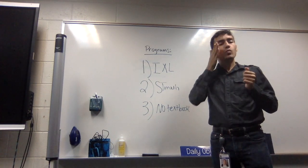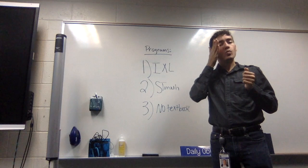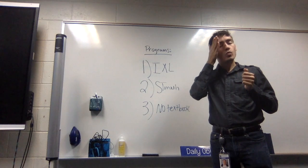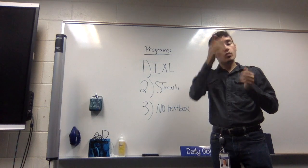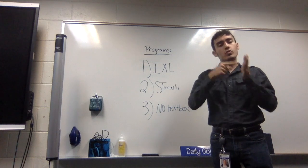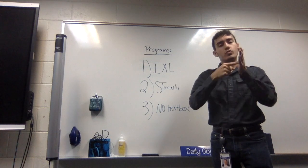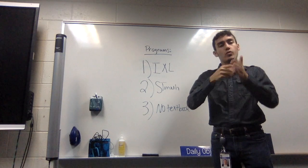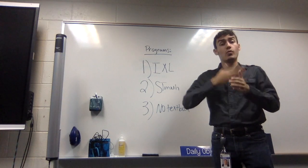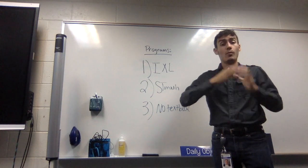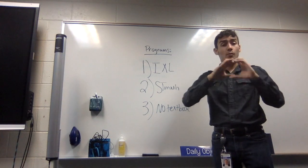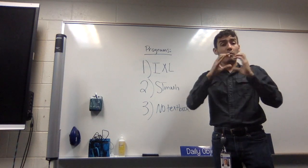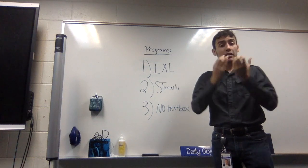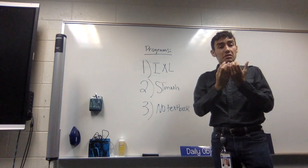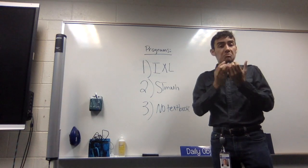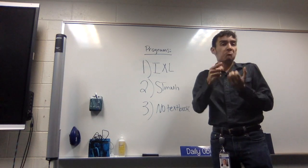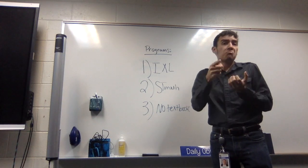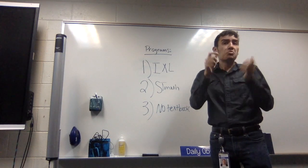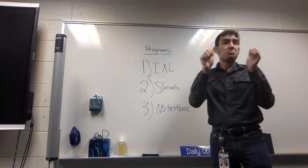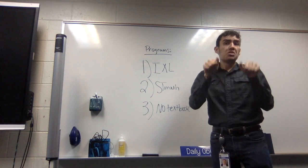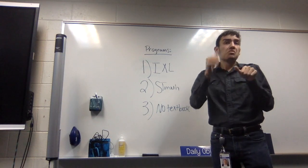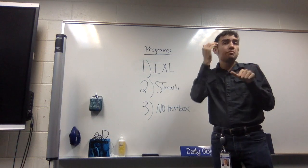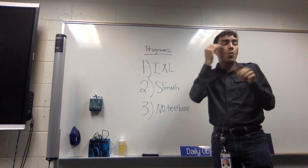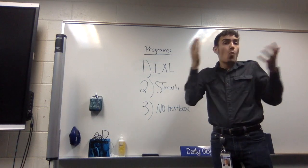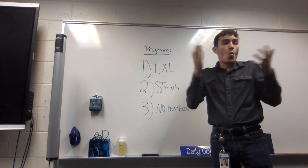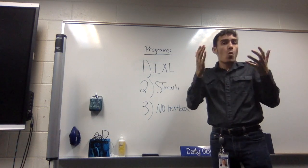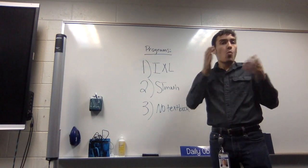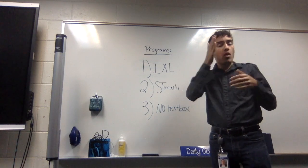So, now I'm going to give you a really quick tour of my classroom, just so you can know